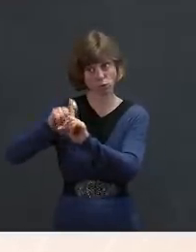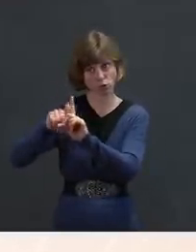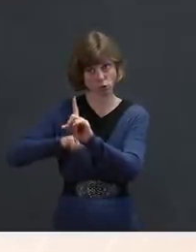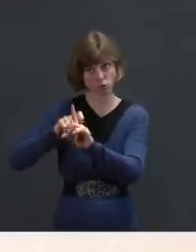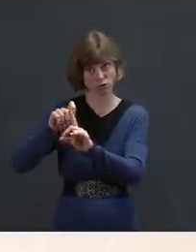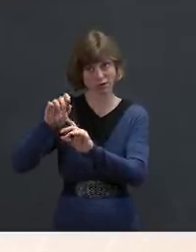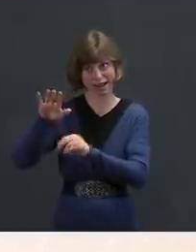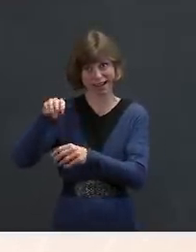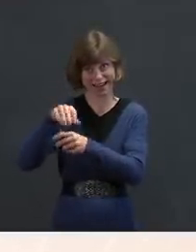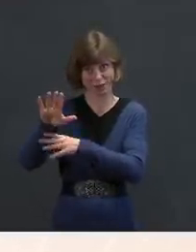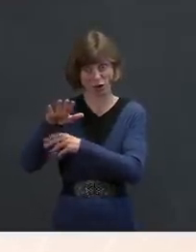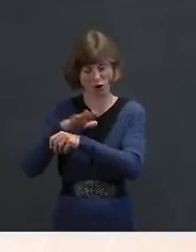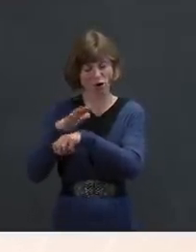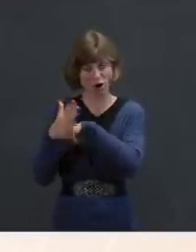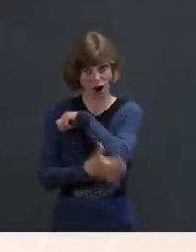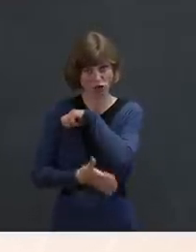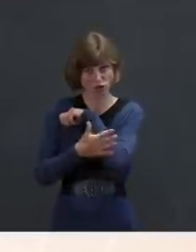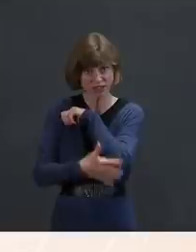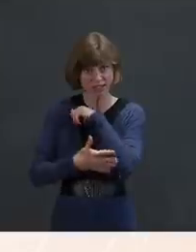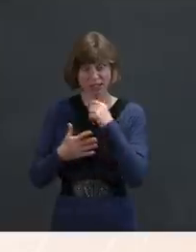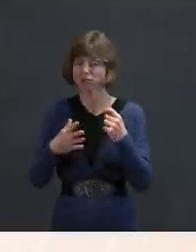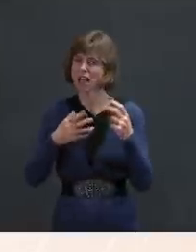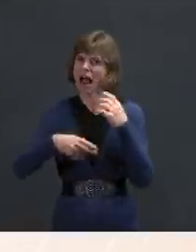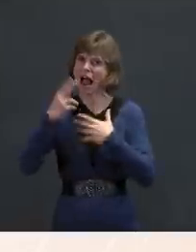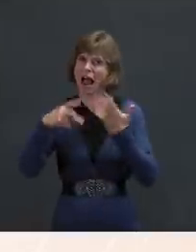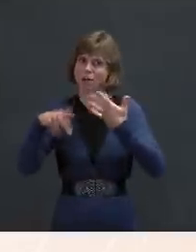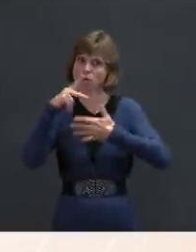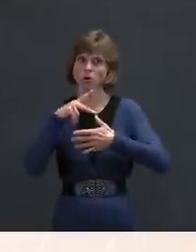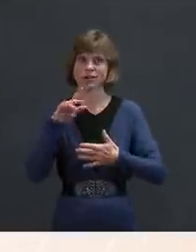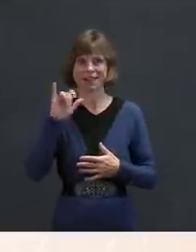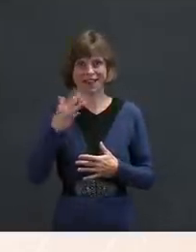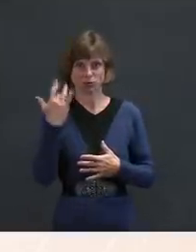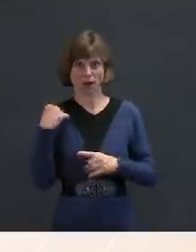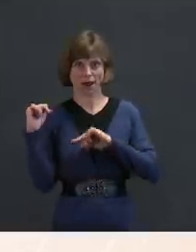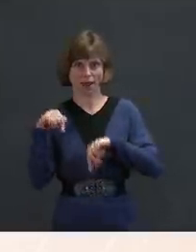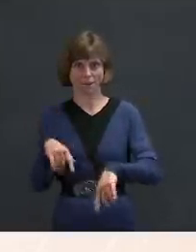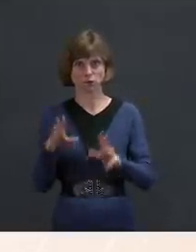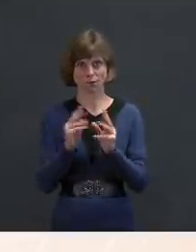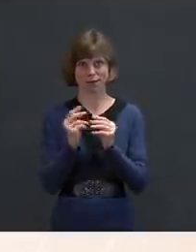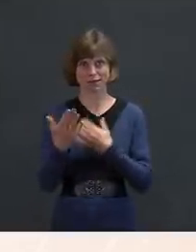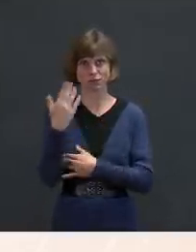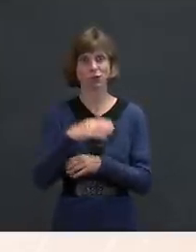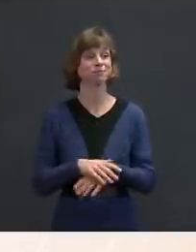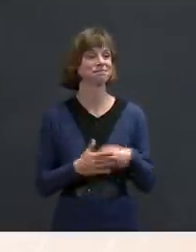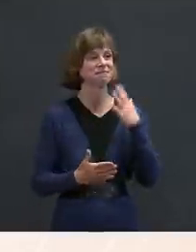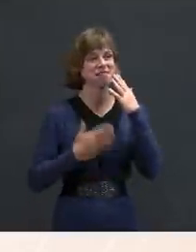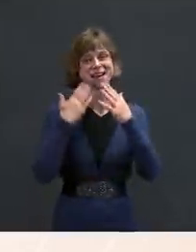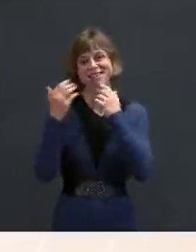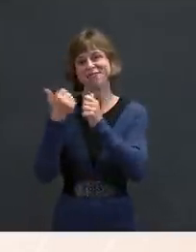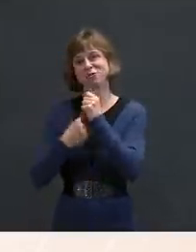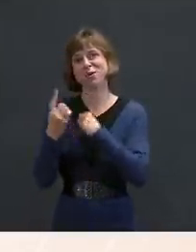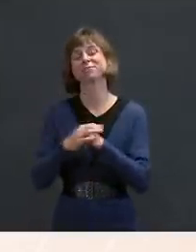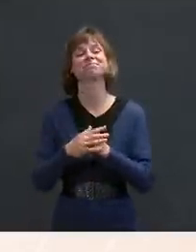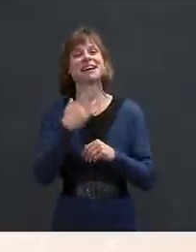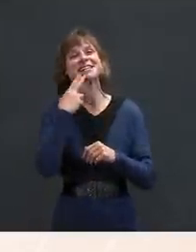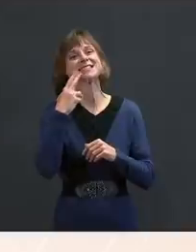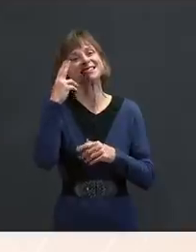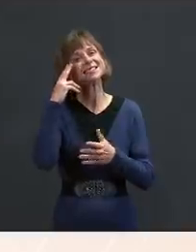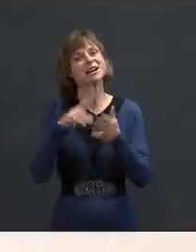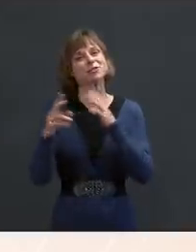which brings me to this meeting this morning. Ms. Psaki: Thank you, everyone. Secretary, we'd love to have you back again. There's clearly lots of questions.